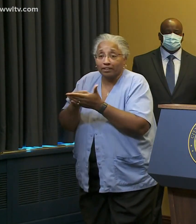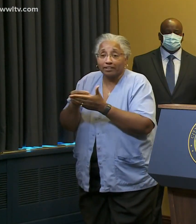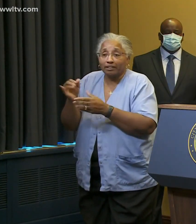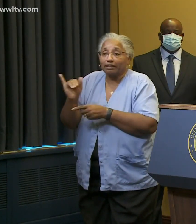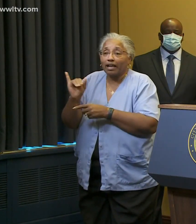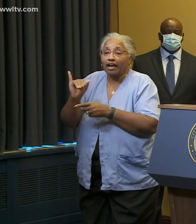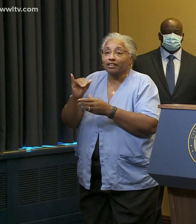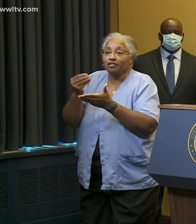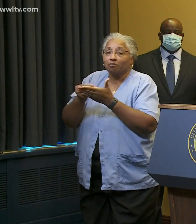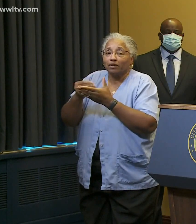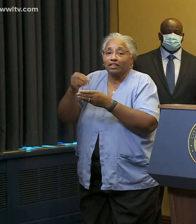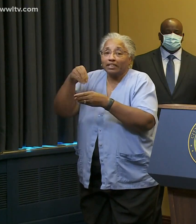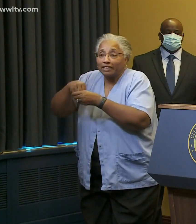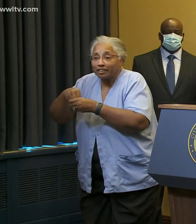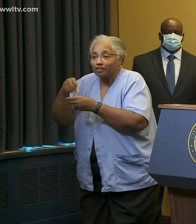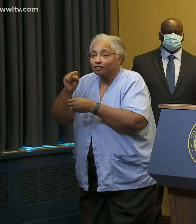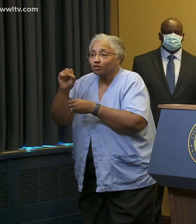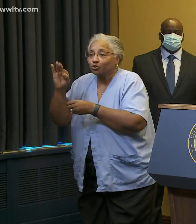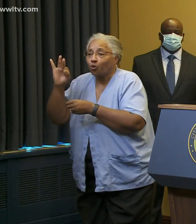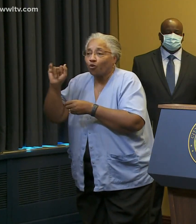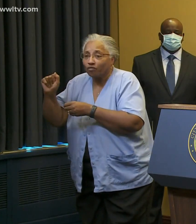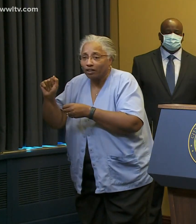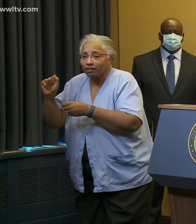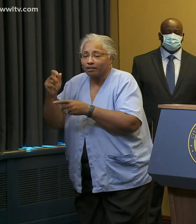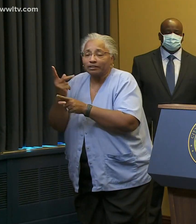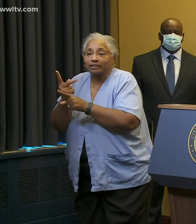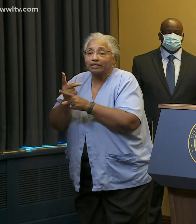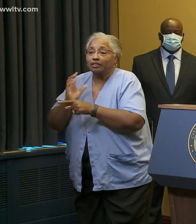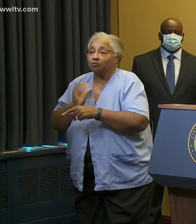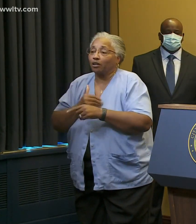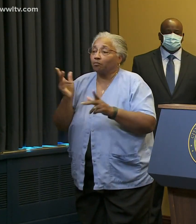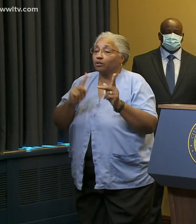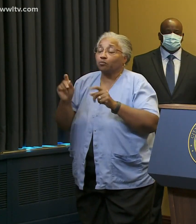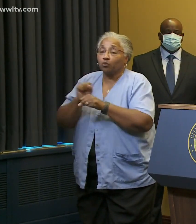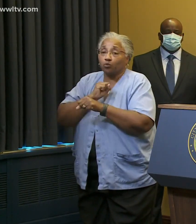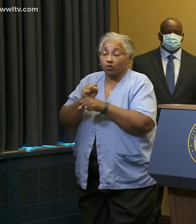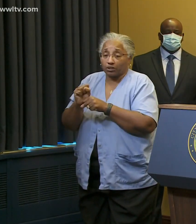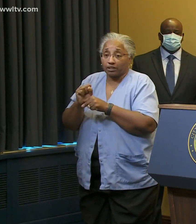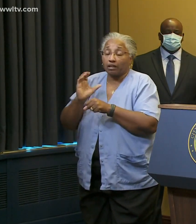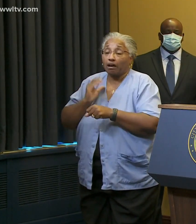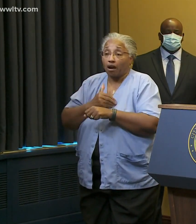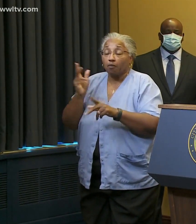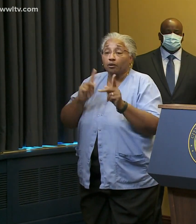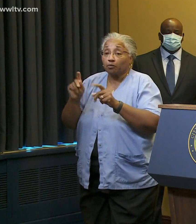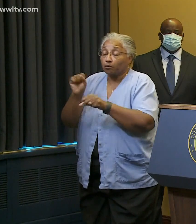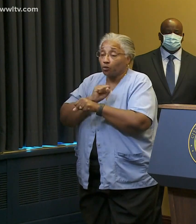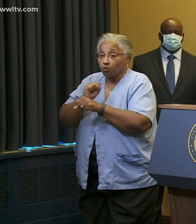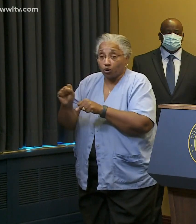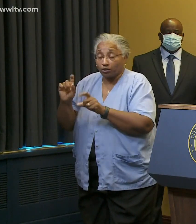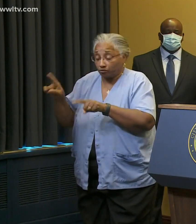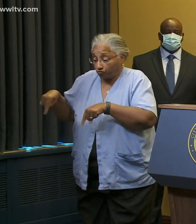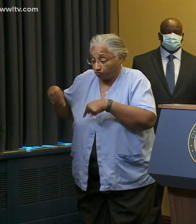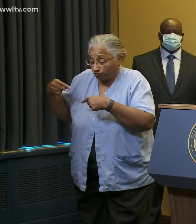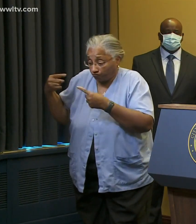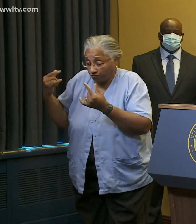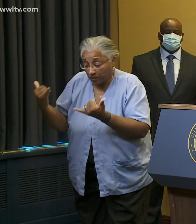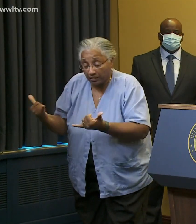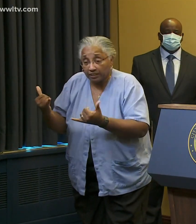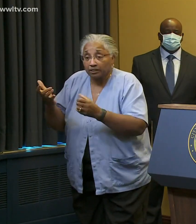DOLLARS GOING THROUGH THE DOLLARS GOING THROUGH THE CUSHIONS DOLLARS GOING THROUGH THE CUSHIONS AND DOLLARS GOING THROUGH THE CUSHIONS AND IN DOLLARS GOING THROUGH THE CUSHIONS AND IN THAT DOLLARS GOING THROUGH THE CUSHIONS AND IN THAT IN DOLLARS GOING THROUGH THE CUSHIONS AND IN THAT IN THE CUSHIONS AND IN THAT IN THE CUSHIONS AND IN THAT IN THE SOFA. SOFA. SOFA. YOU SOFA. YOU KNOW, SOFA. YOU KNOW, TO SOFA. YOU KNOW, TO FIND SOFA. YOU KNOW, TO FIND EVERY SOFA. YOU KNOW, TO FIND EVERY DOLLAR YOU KNOW, TO FIND EVERY DOLLAR YOU KNOW, TO FIND EVERY DOLLAR POSSIBLE YOU KNOW, TO FIND EVERY DOLLAR POSSIBLE TO YOU KNOW, TO FIND EVERY DOLLAR POSSIBLE TO KEEP